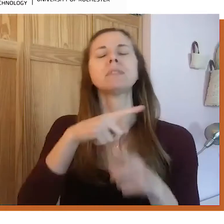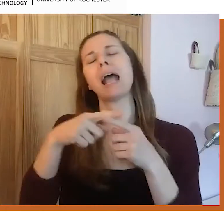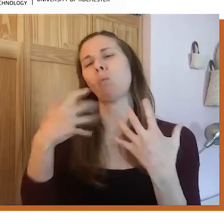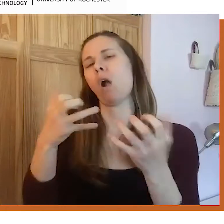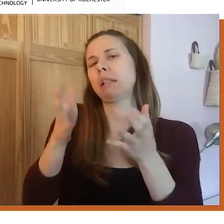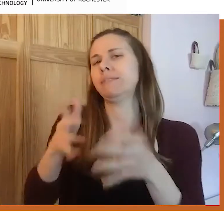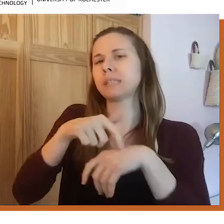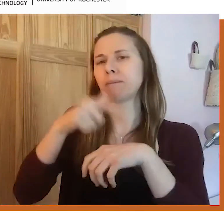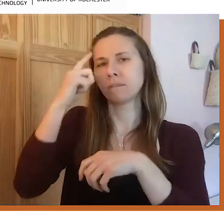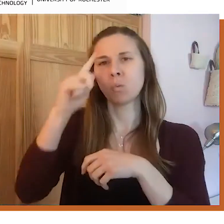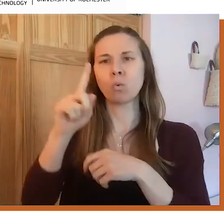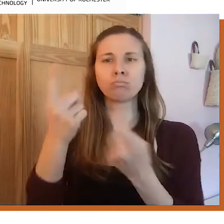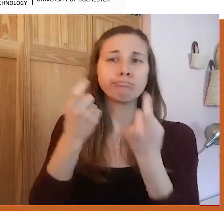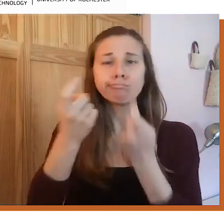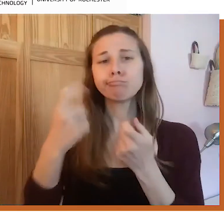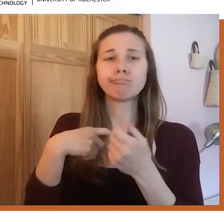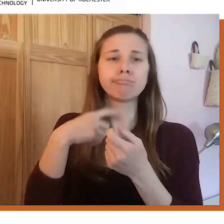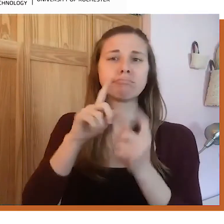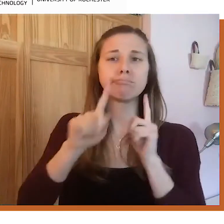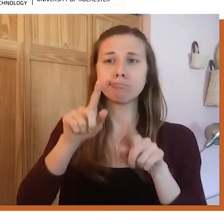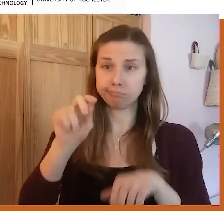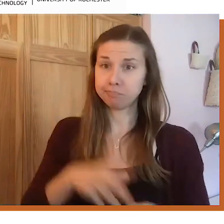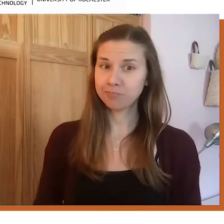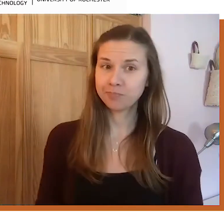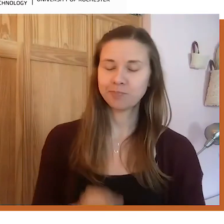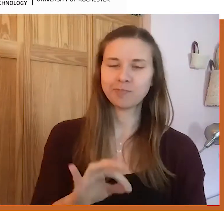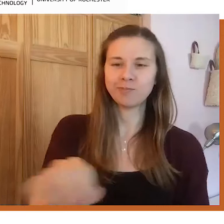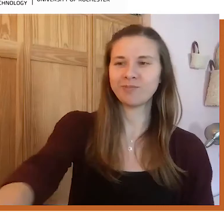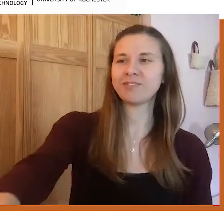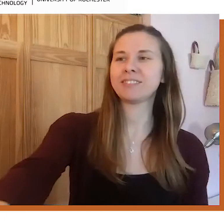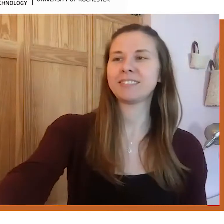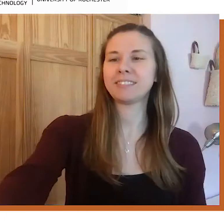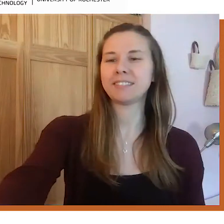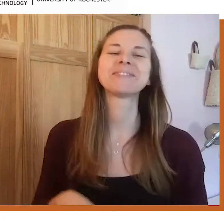but I also want to leave time for questions and answers at the end.